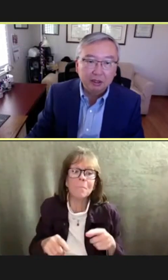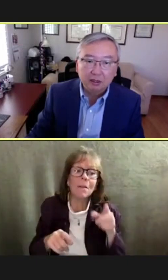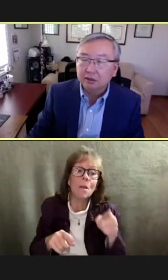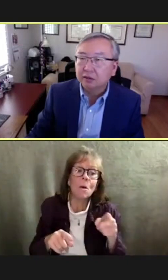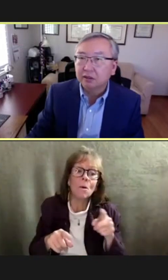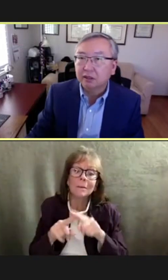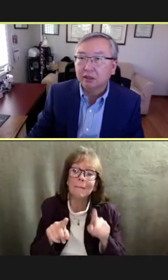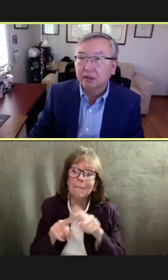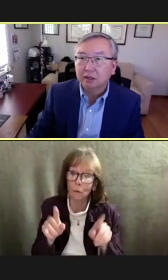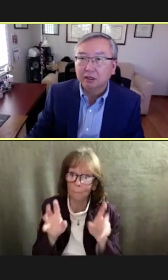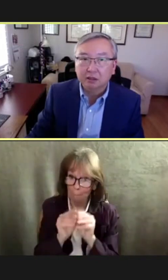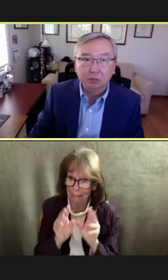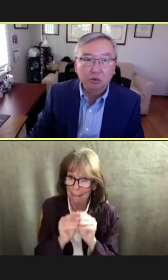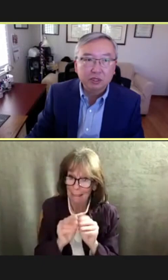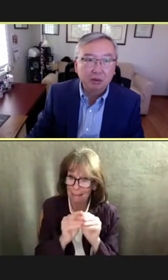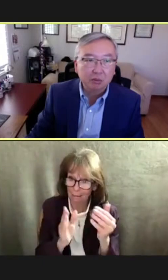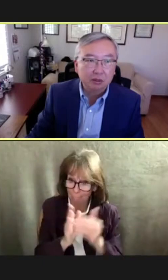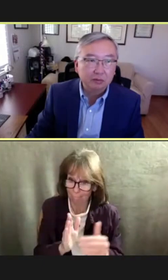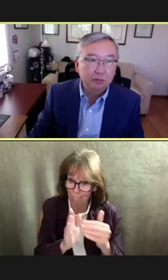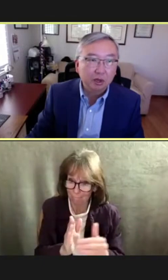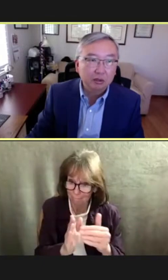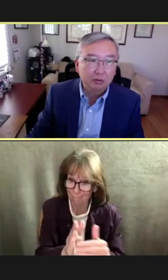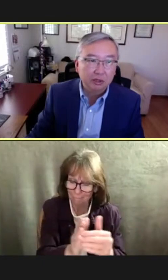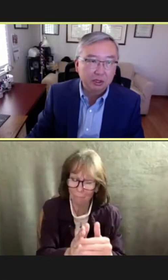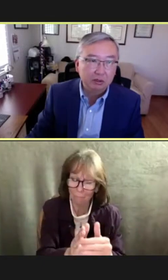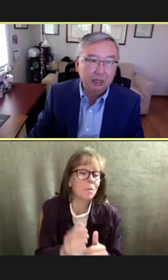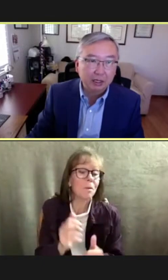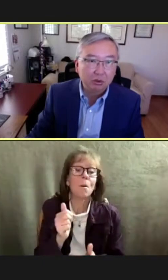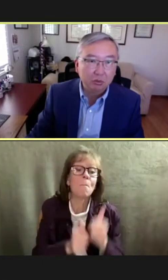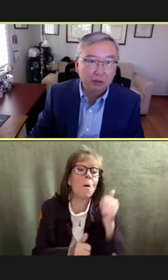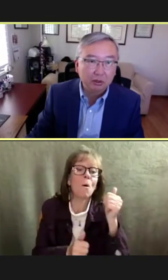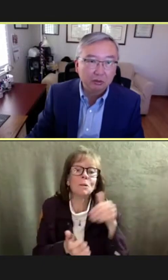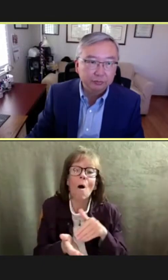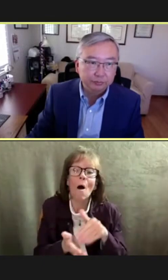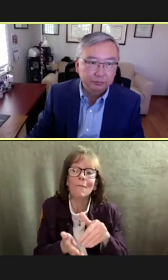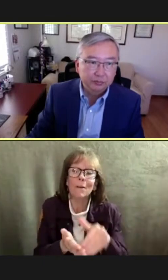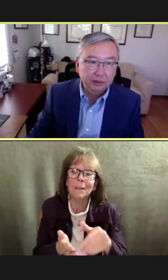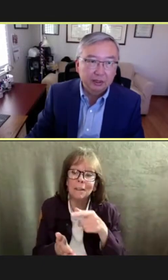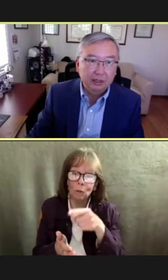the most common model is called the ECHO model.